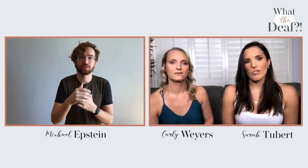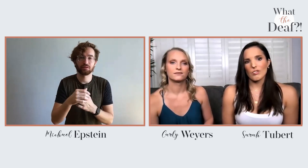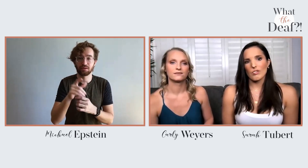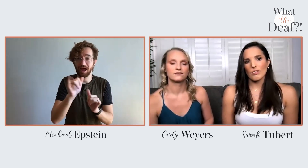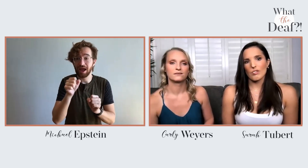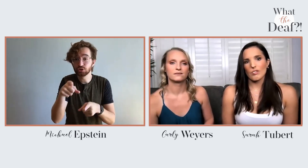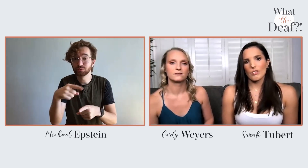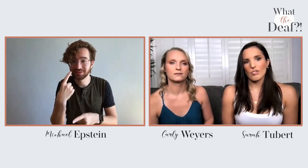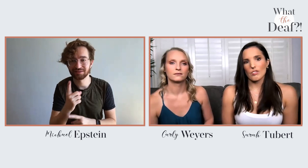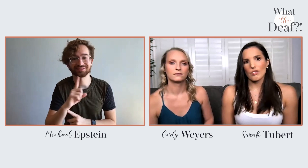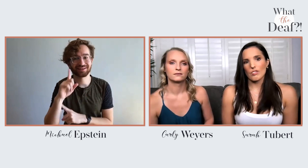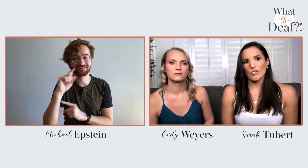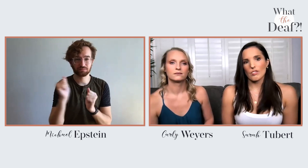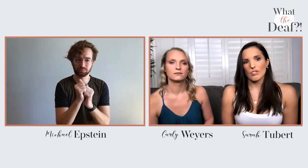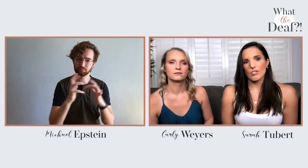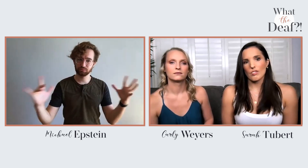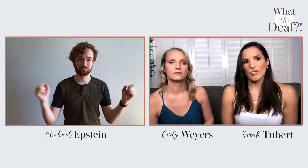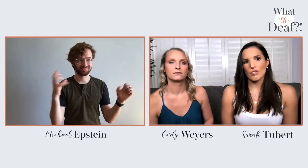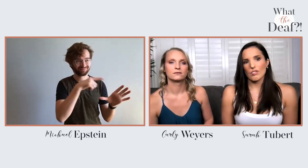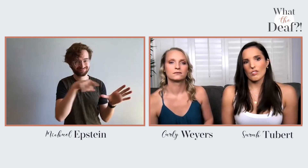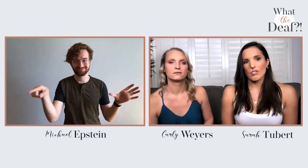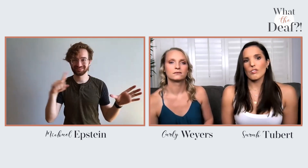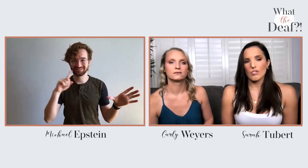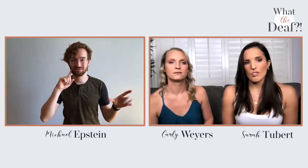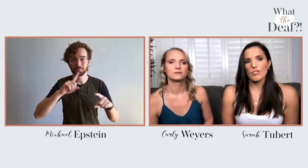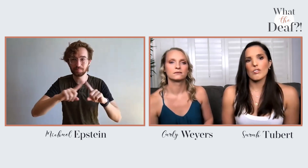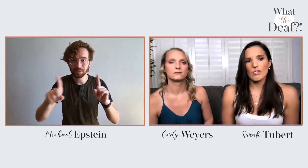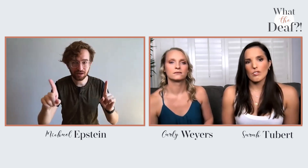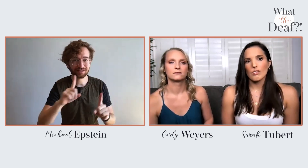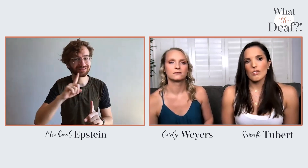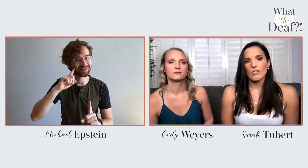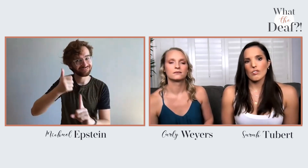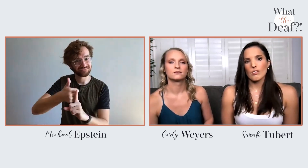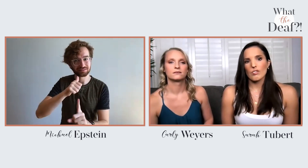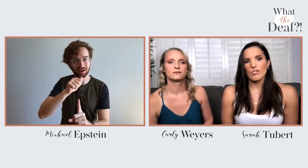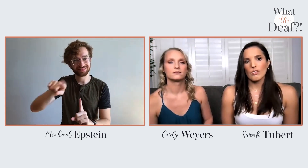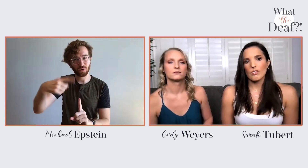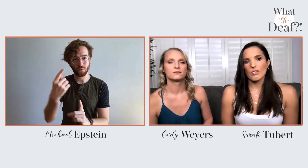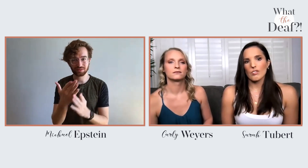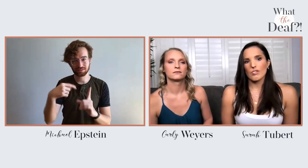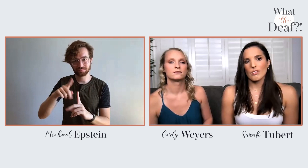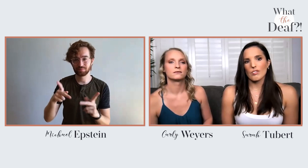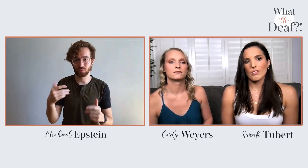the diversity within the Deaf community. Because deafness is not the only thing that people experience.